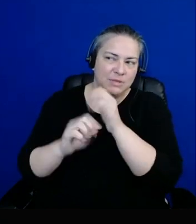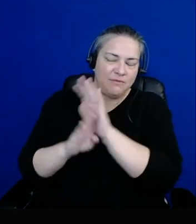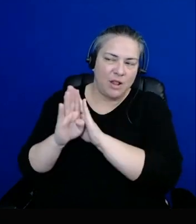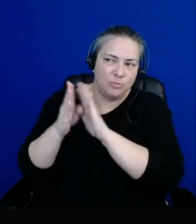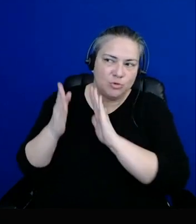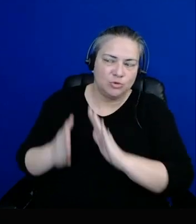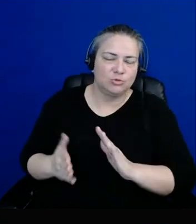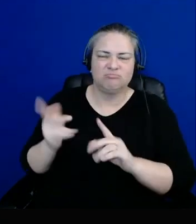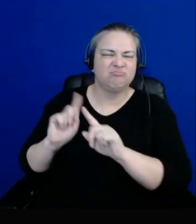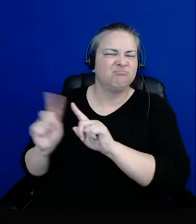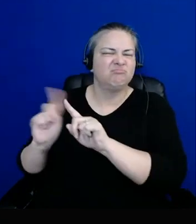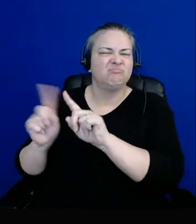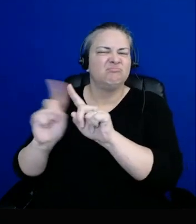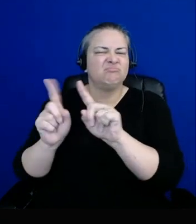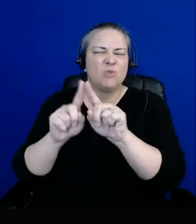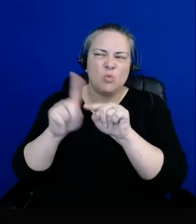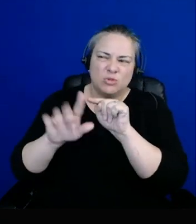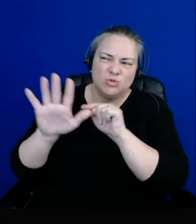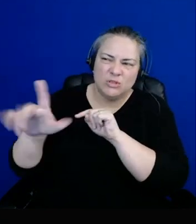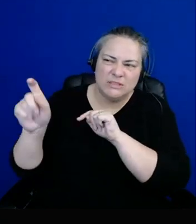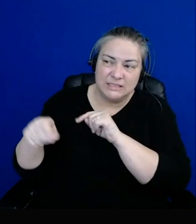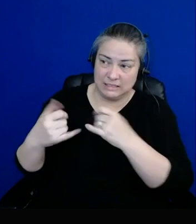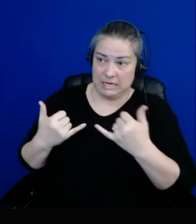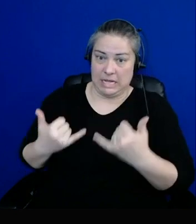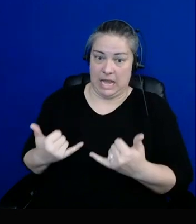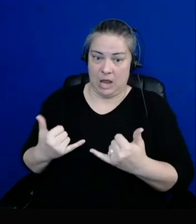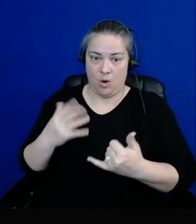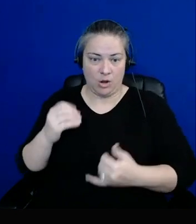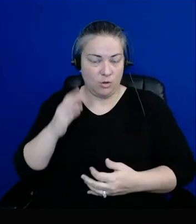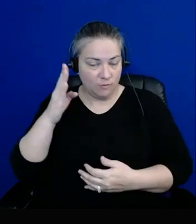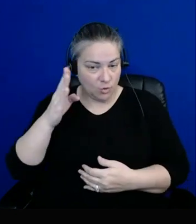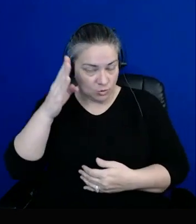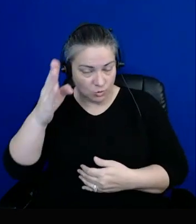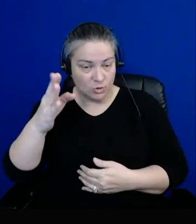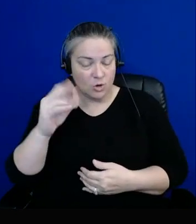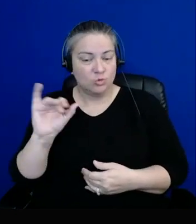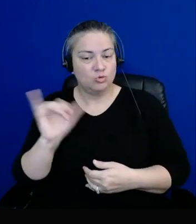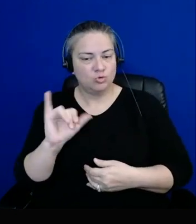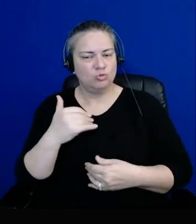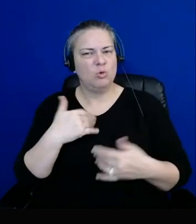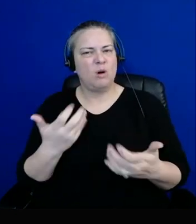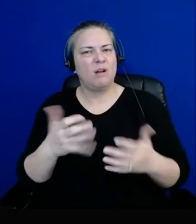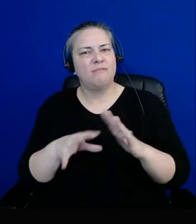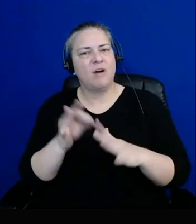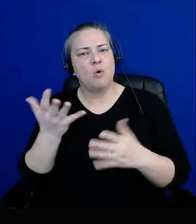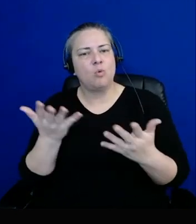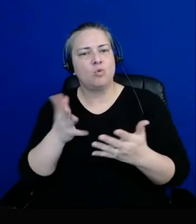of all sizes to figure out what your needs are both now, and in the future, and find ways to keep you focused on building great